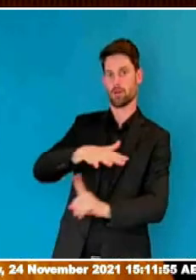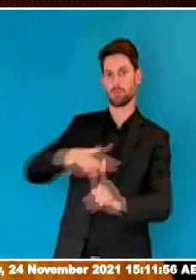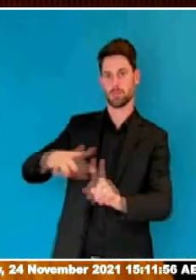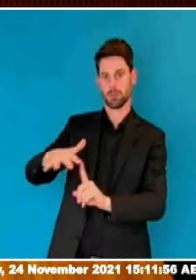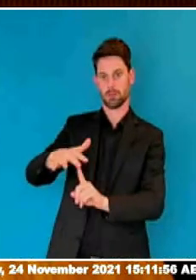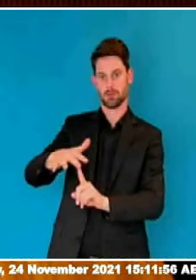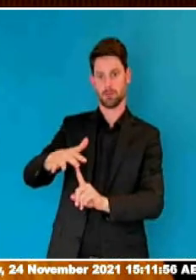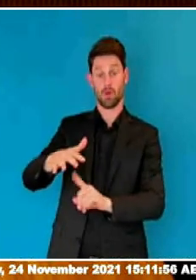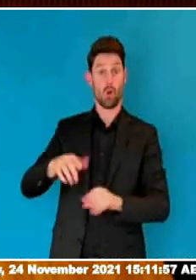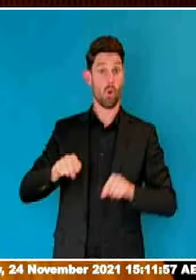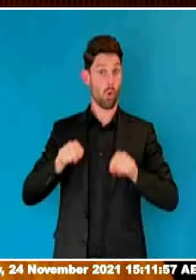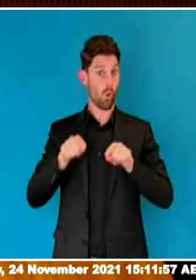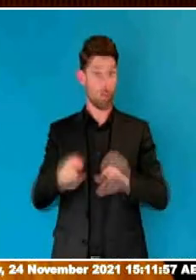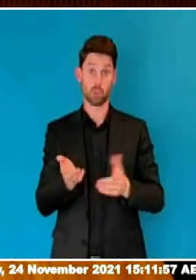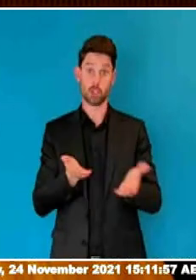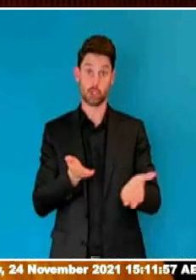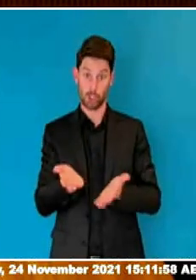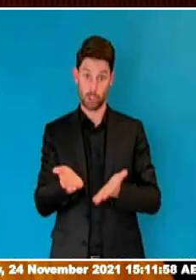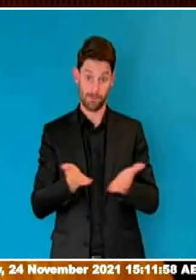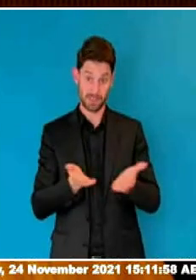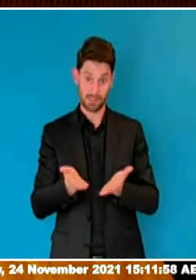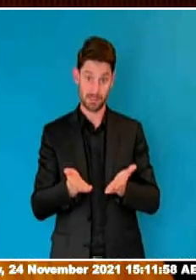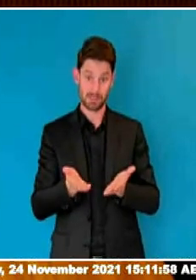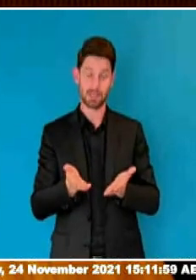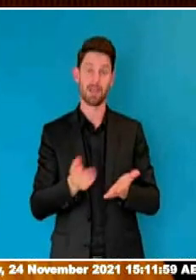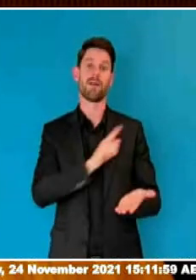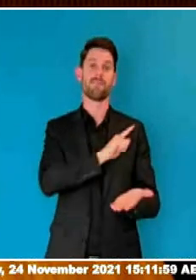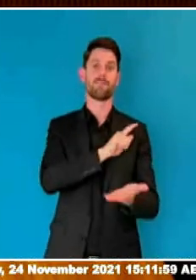All of those services, by and large, are funded by our scheme.